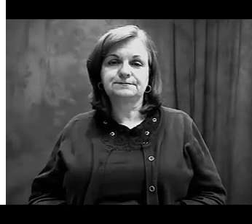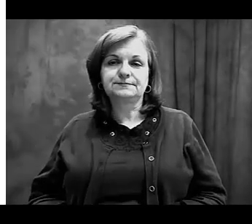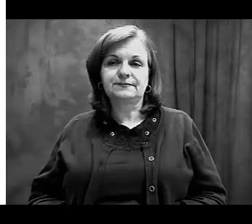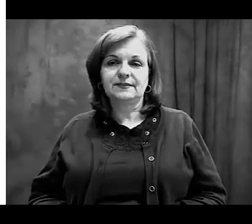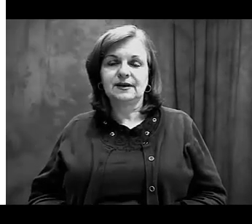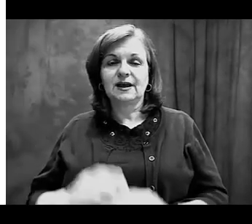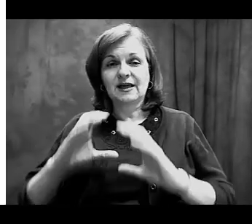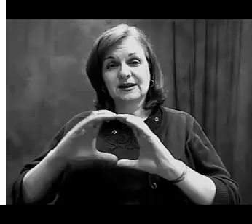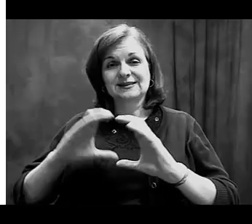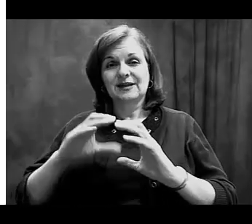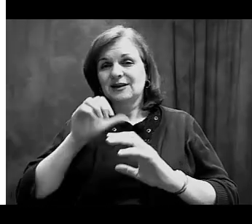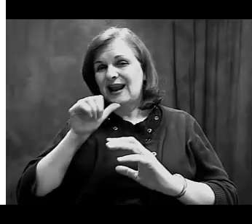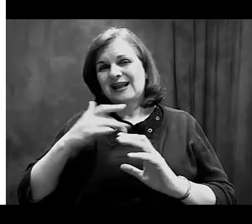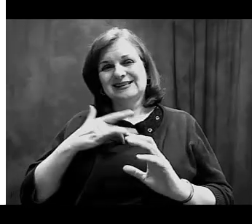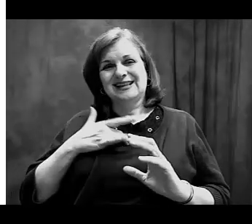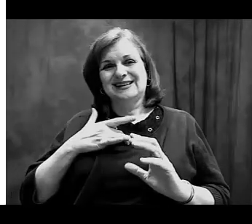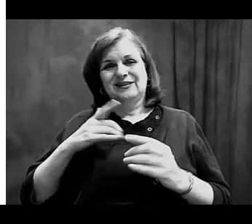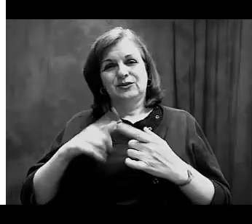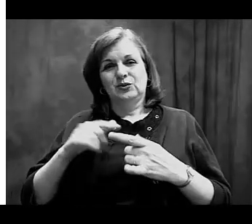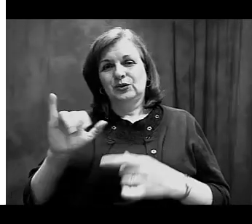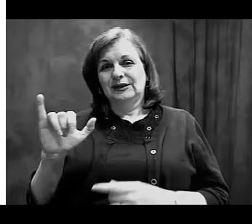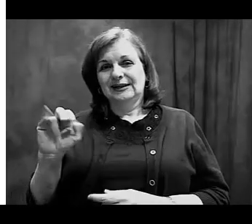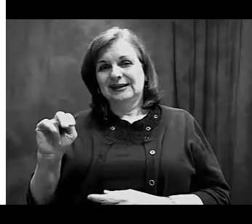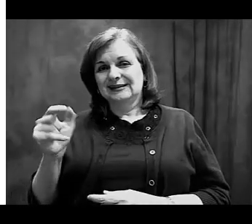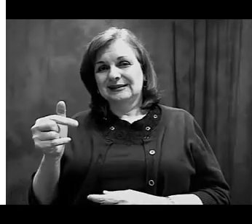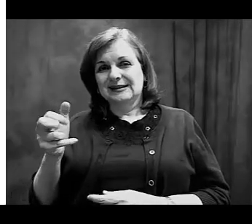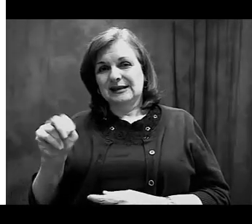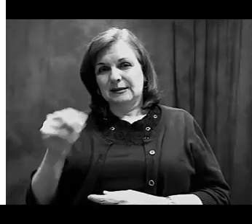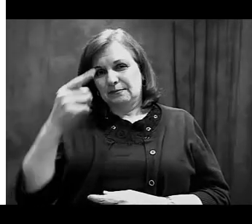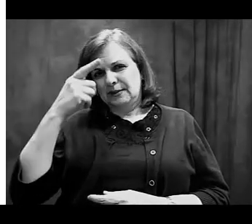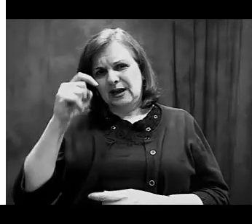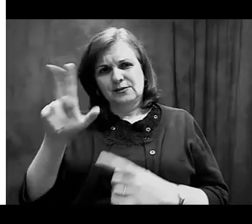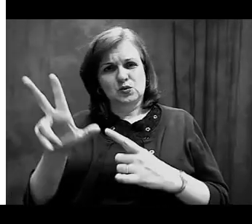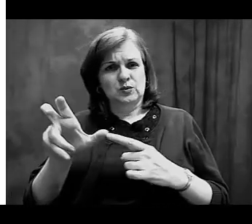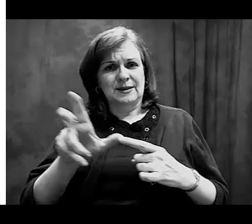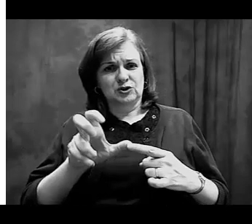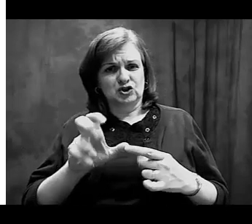this decreased sensitivity to insulin because of the changes in receptors